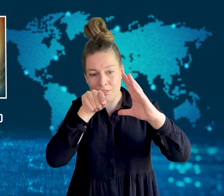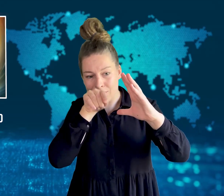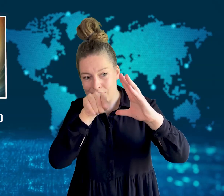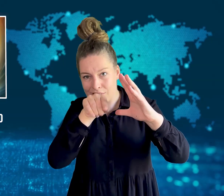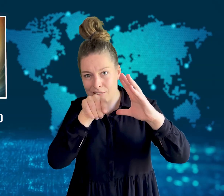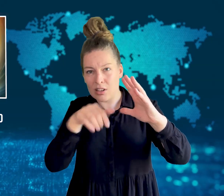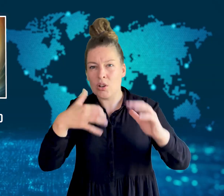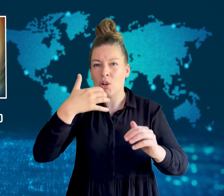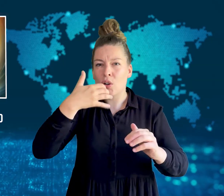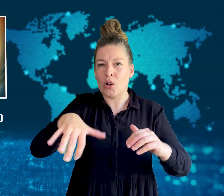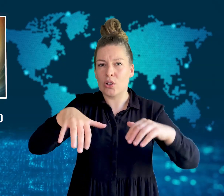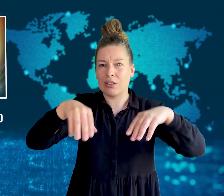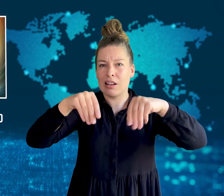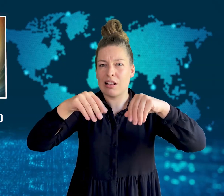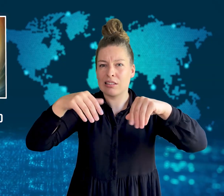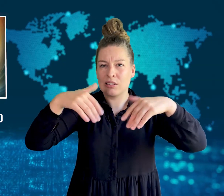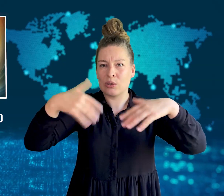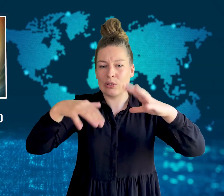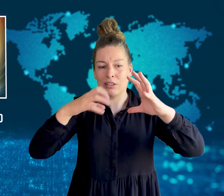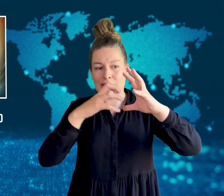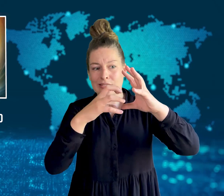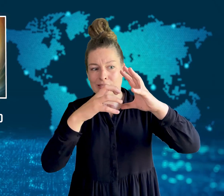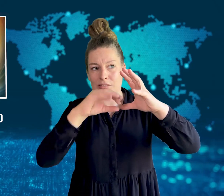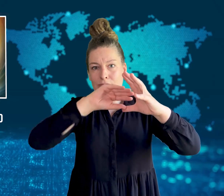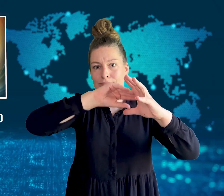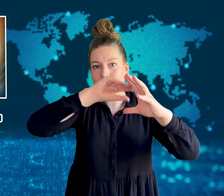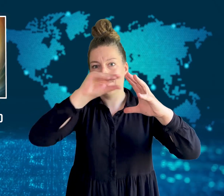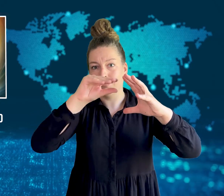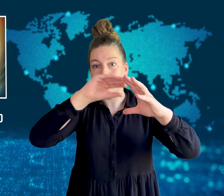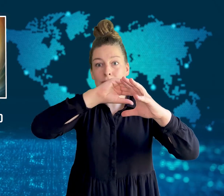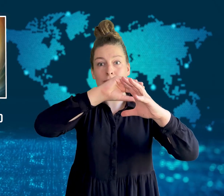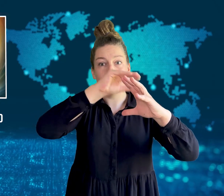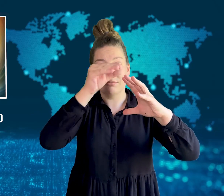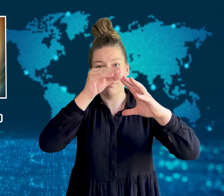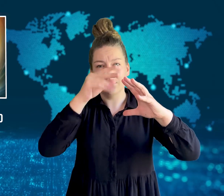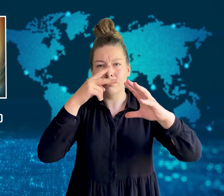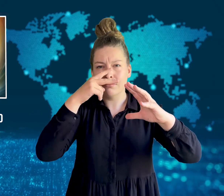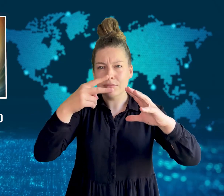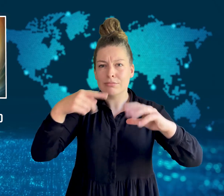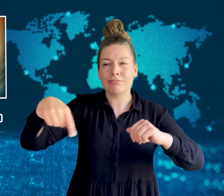The outermost rocky layer of the Earth contains large amounts of water.